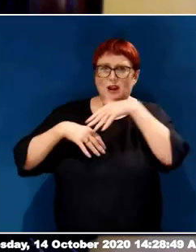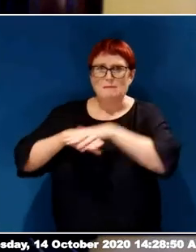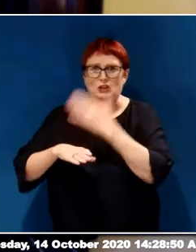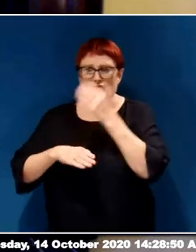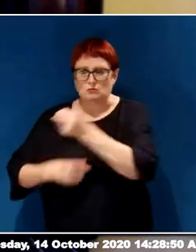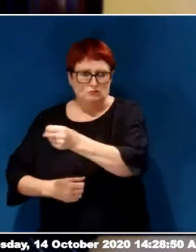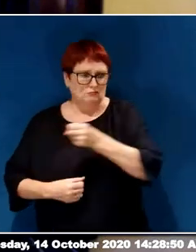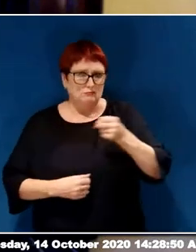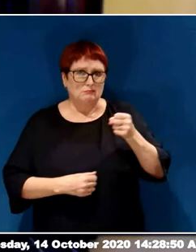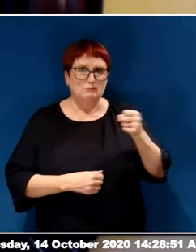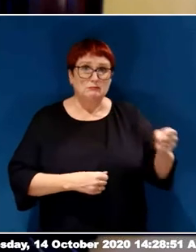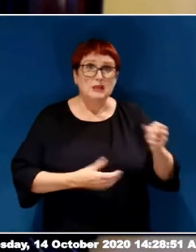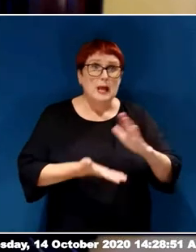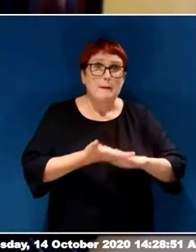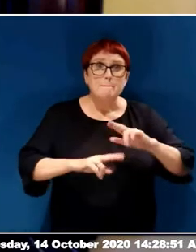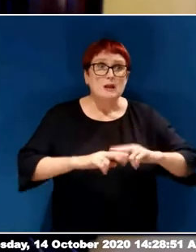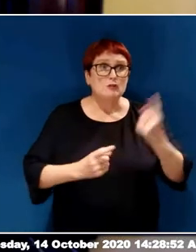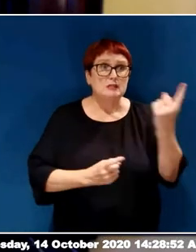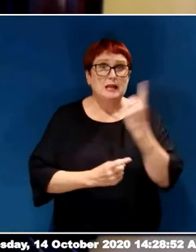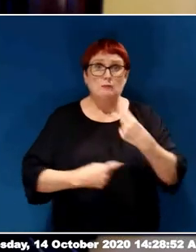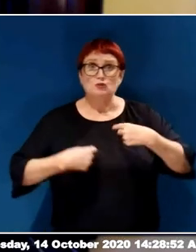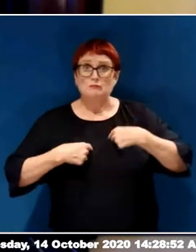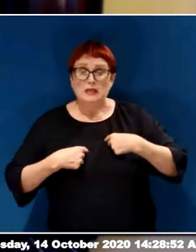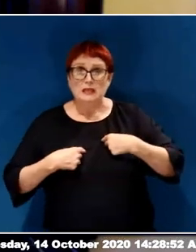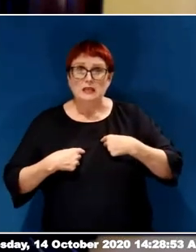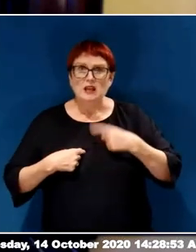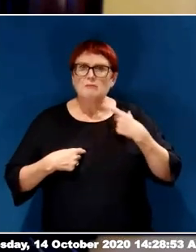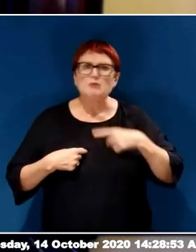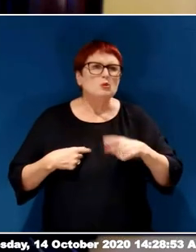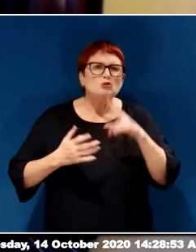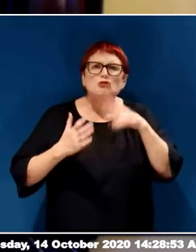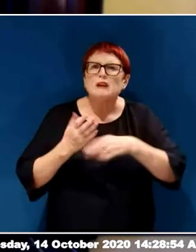something that I've written and they have no idea how to fight for the rights